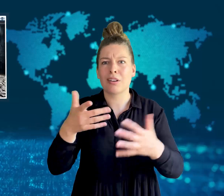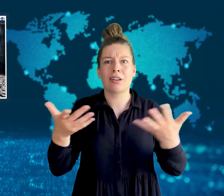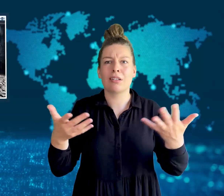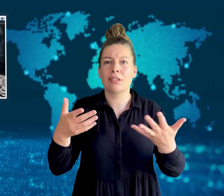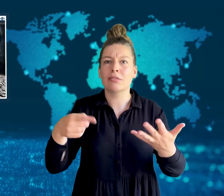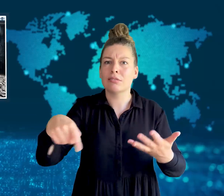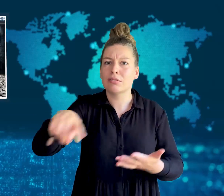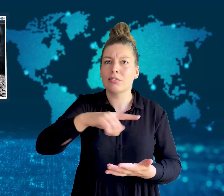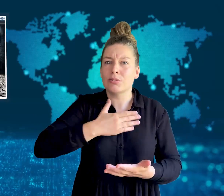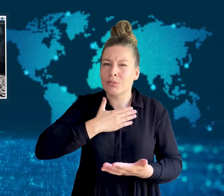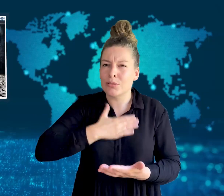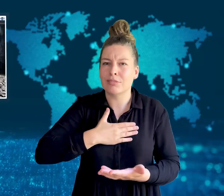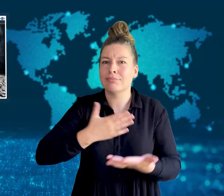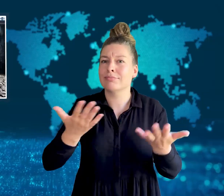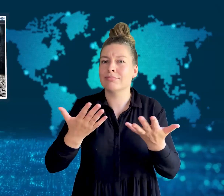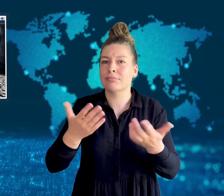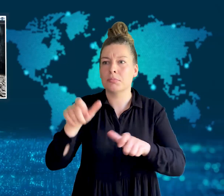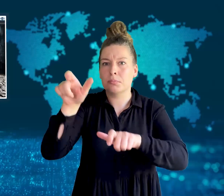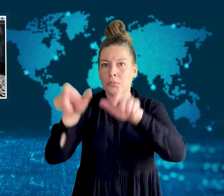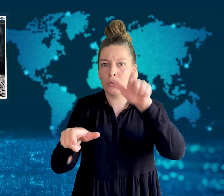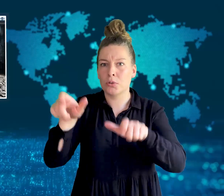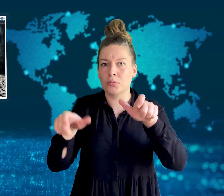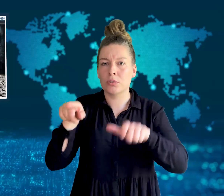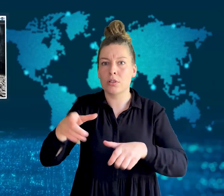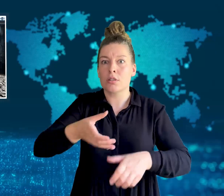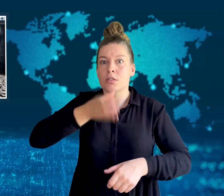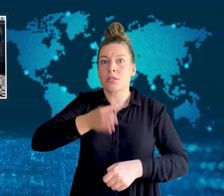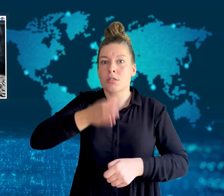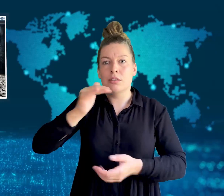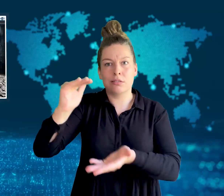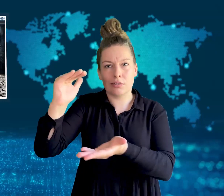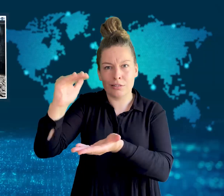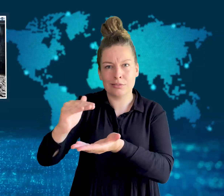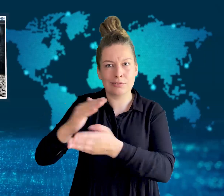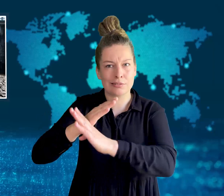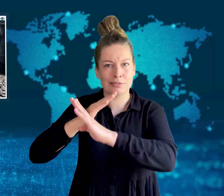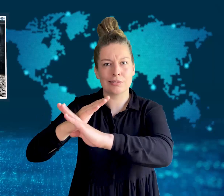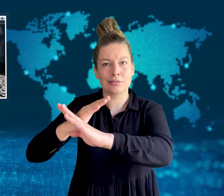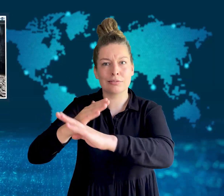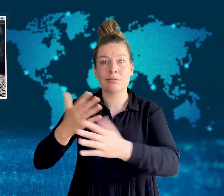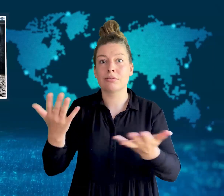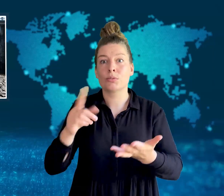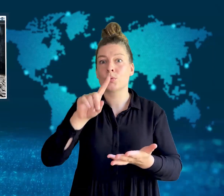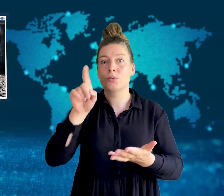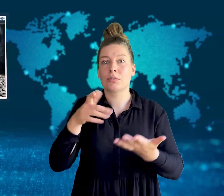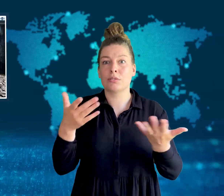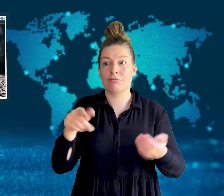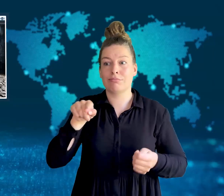from drinking water as the country struggles with the effects of